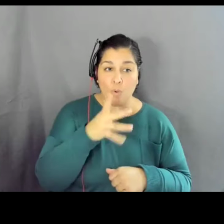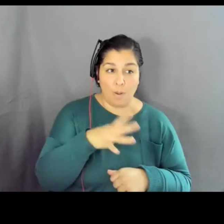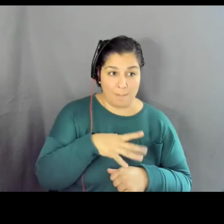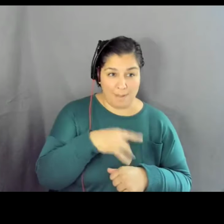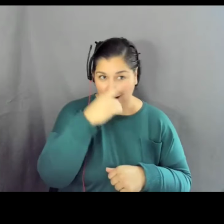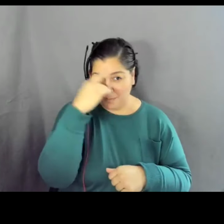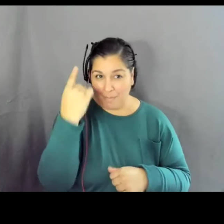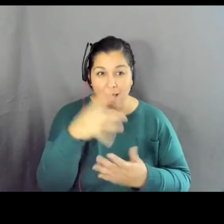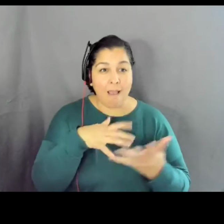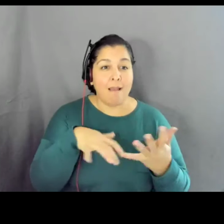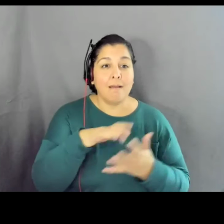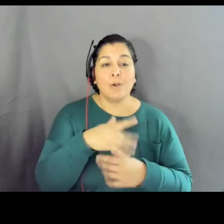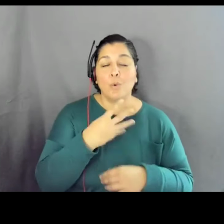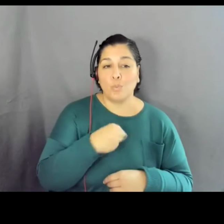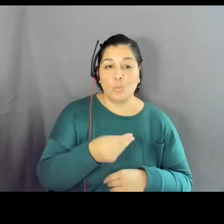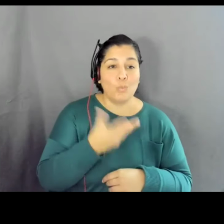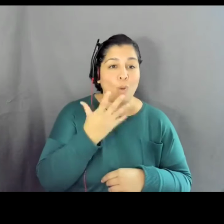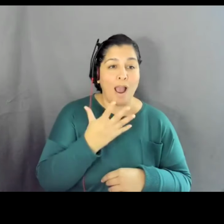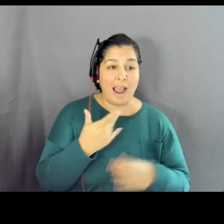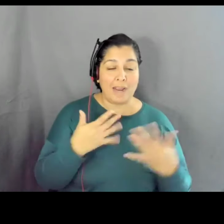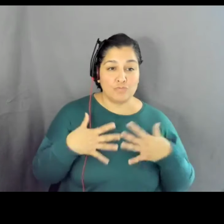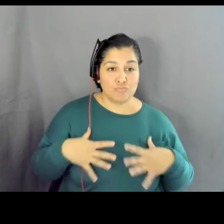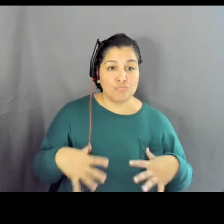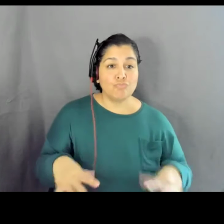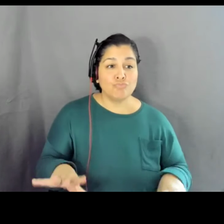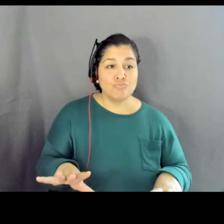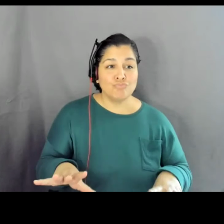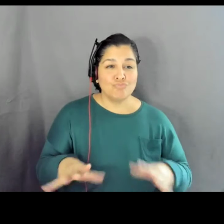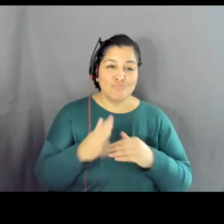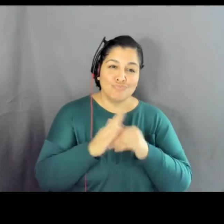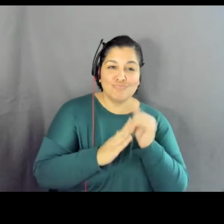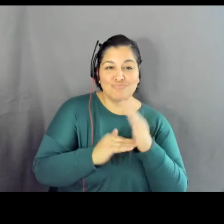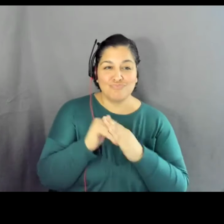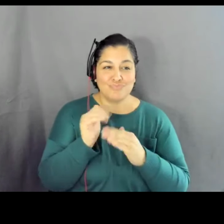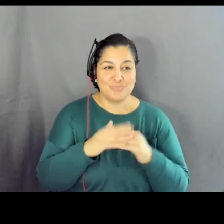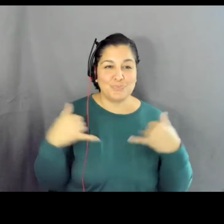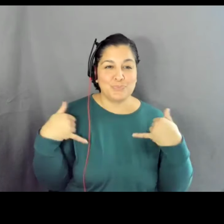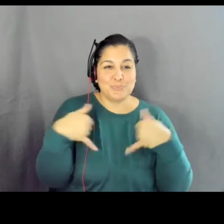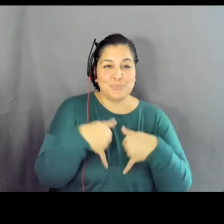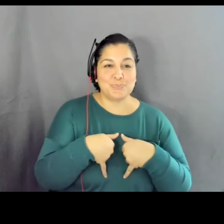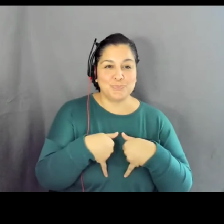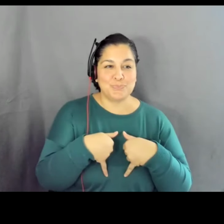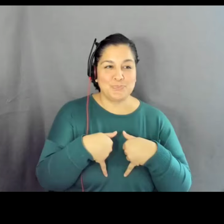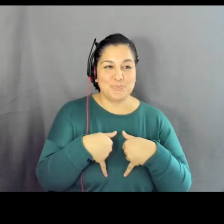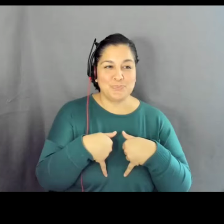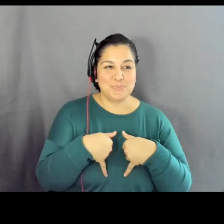And, wearing, a cozy cardigan and warm tones.